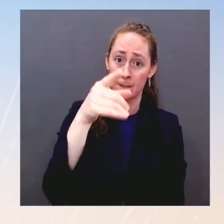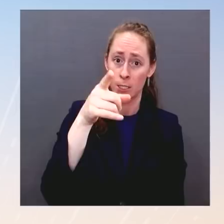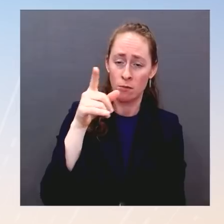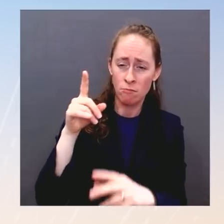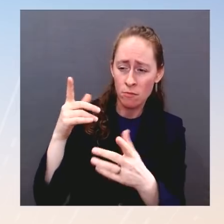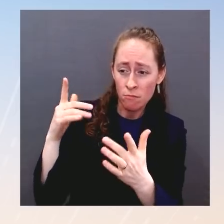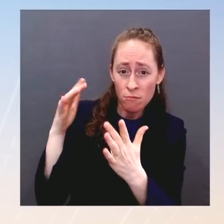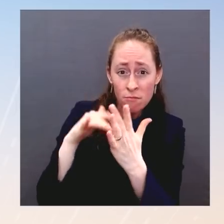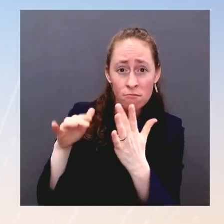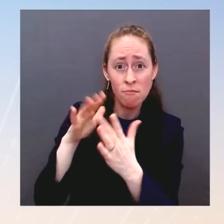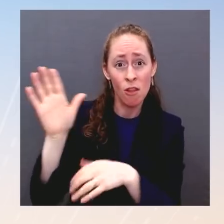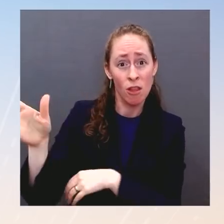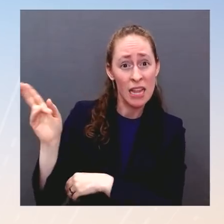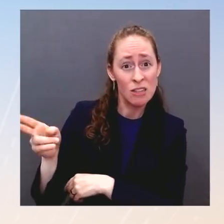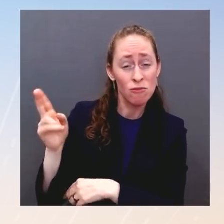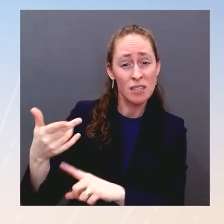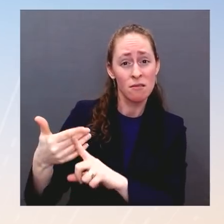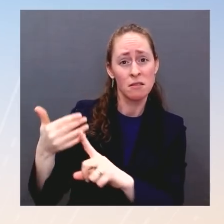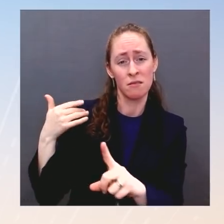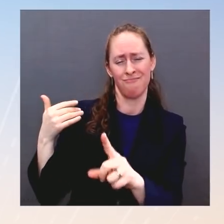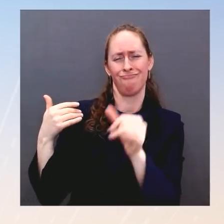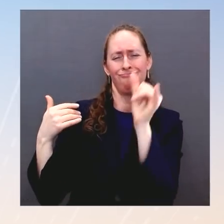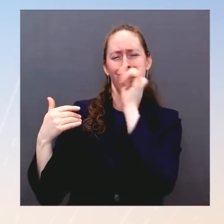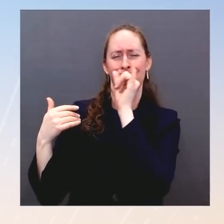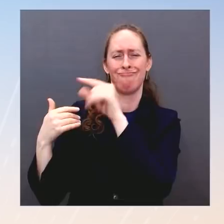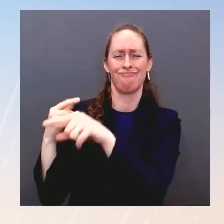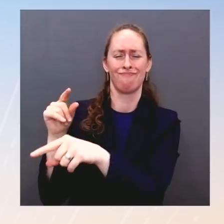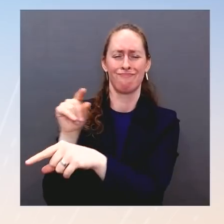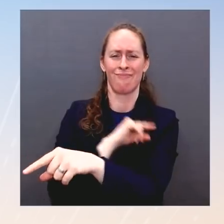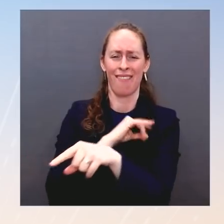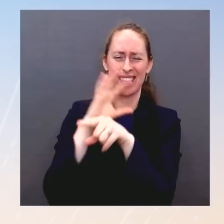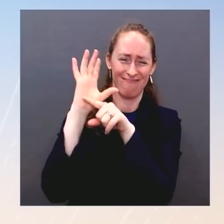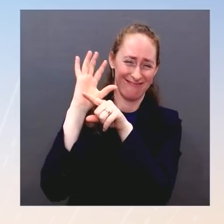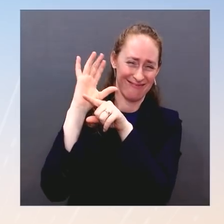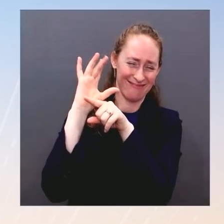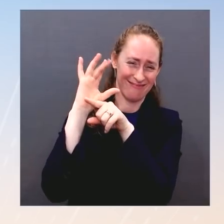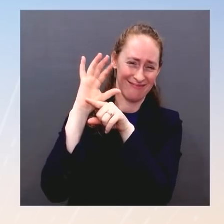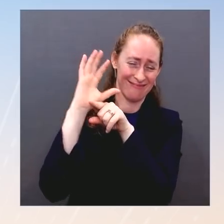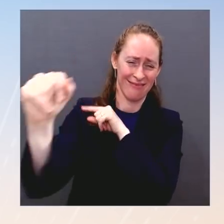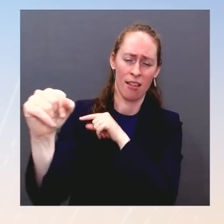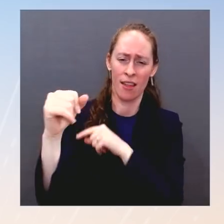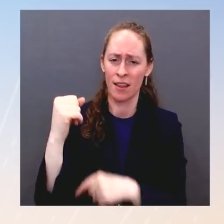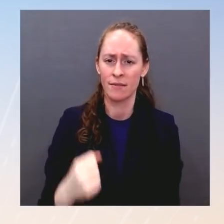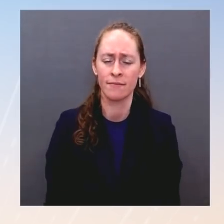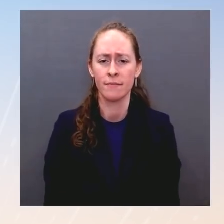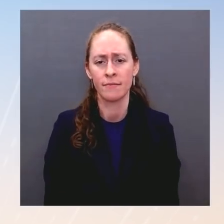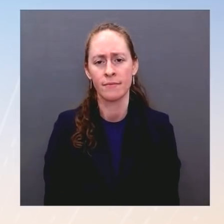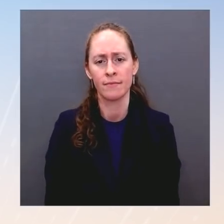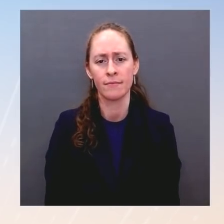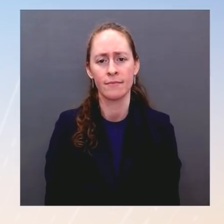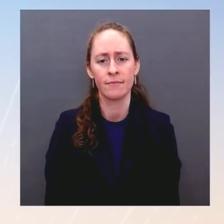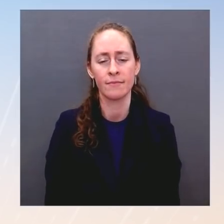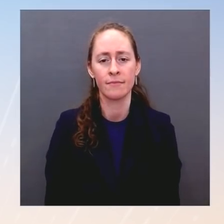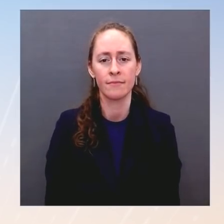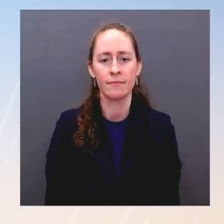she has been lauded by former Speaker of the House, Paul Ryan, who said on her behalf last --